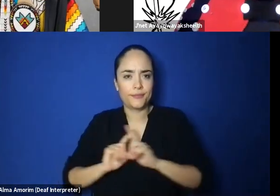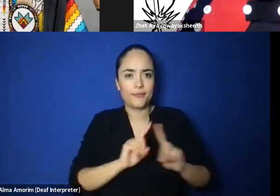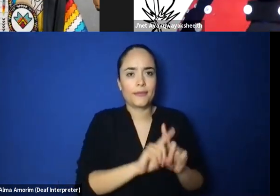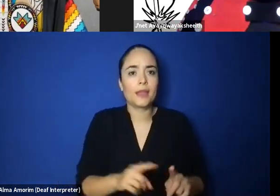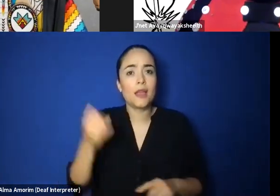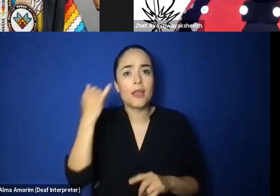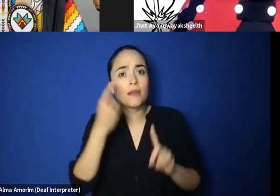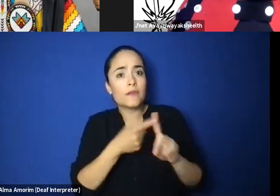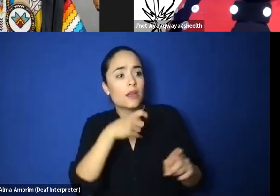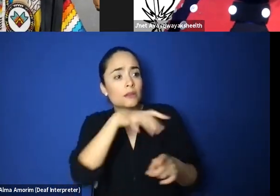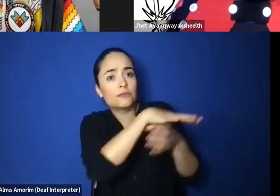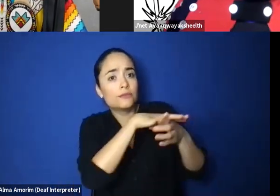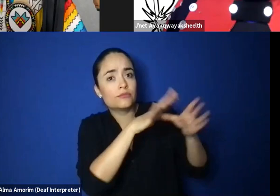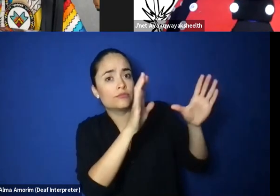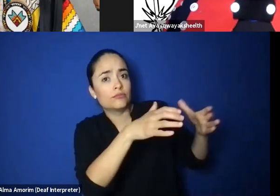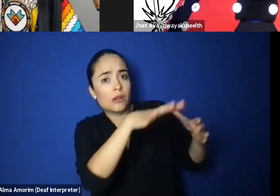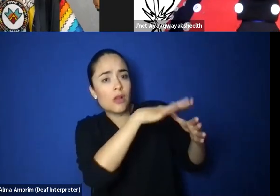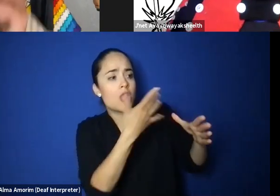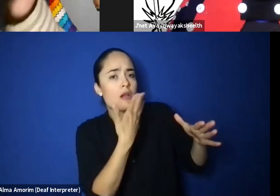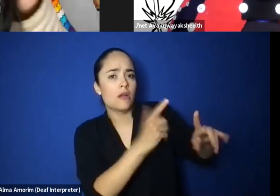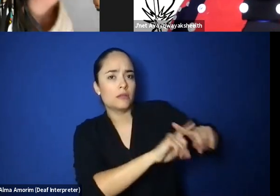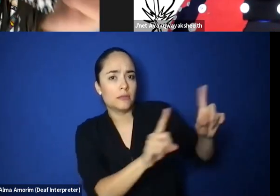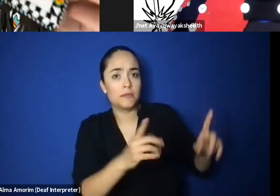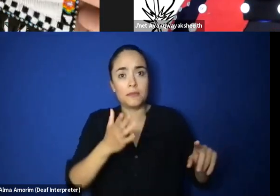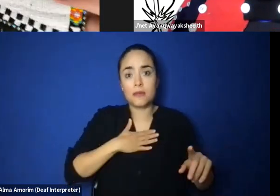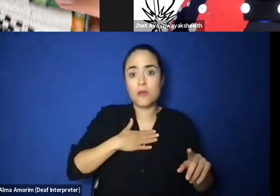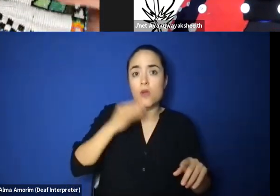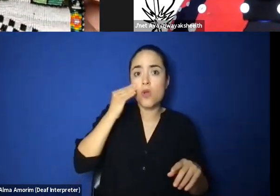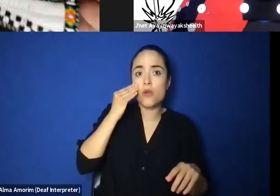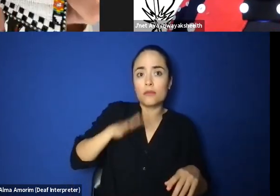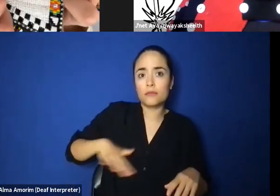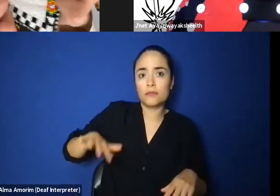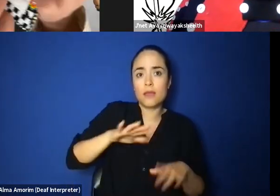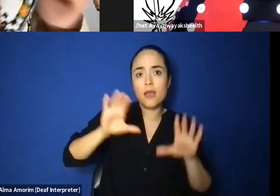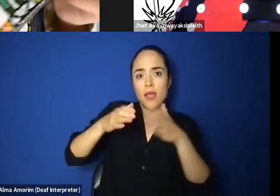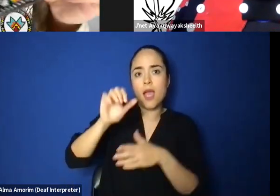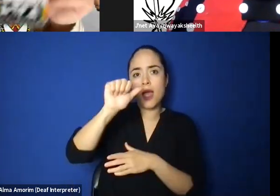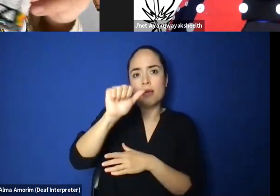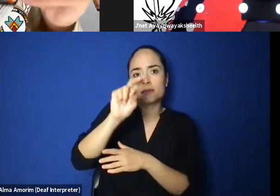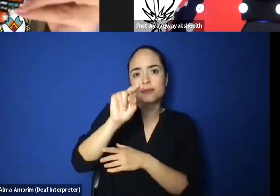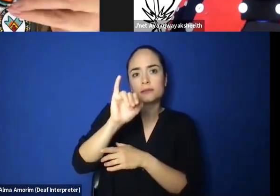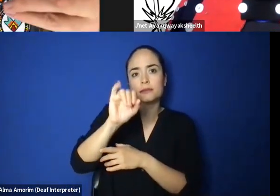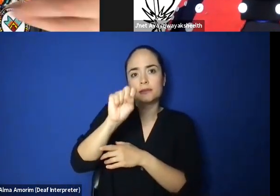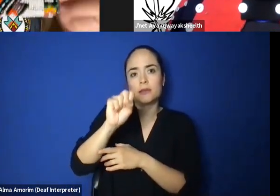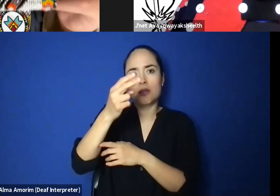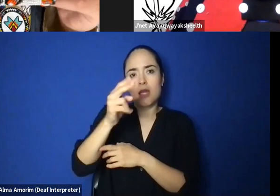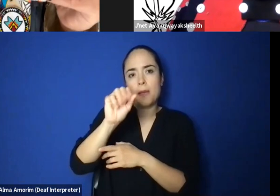Ojibwe and Anishinaabe, I have more florals, kind of, these floral patterns on here. So this is a --